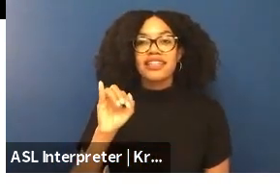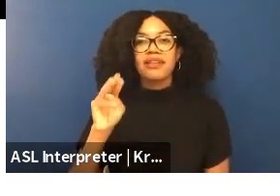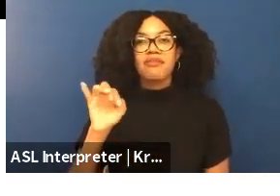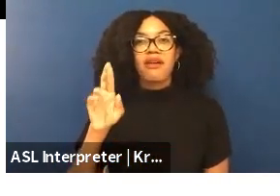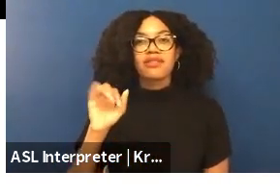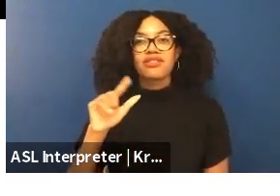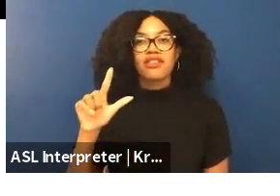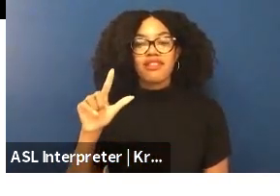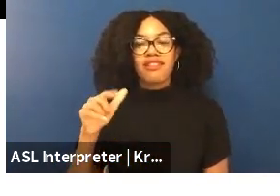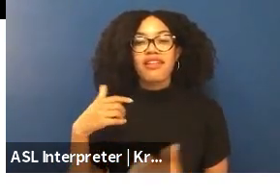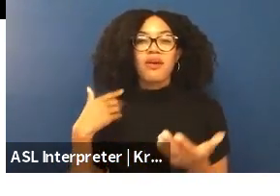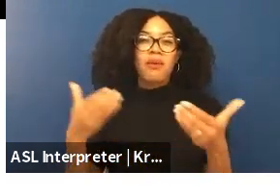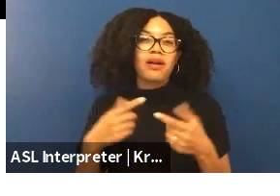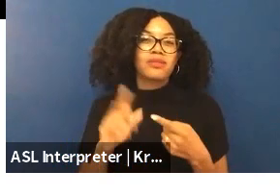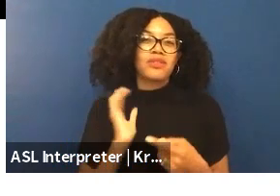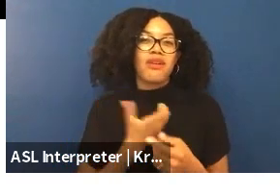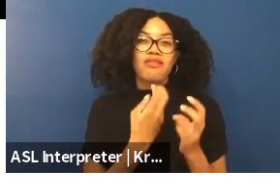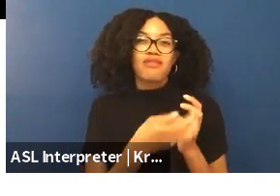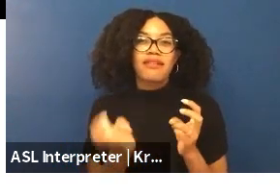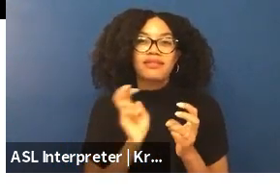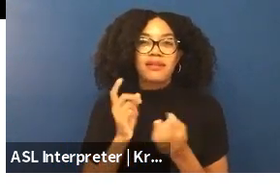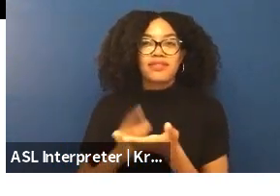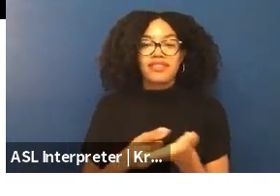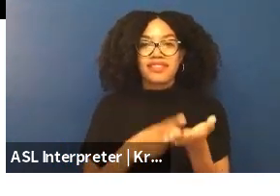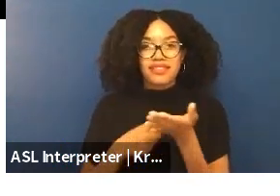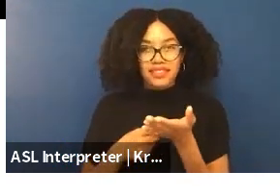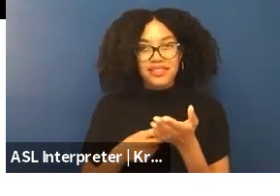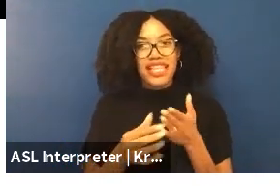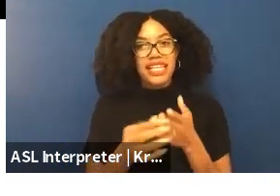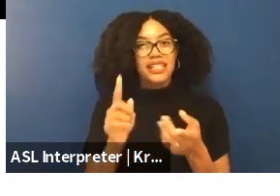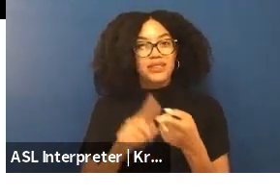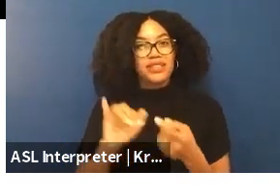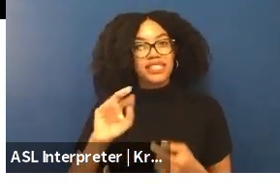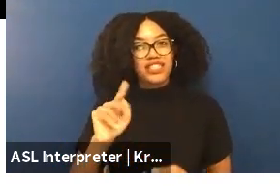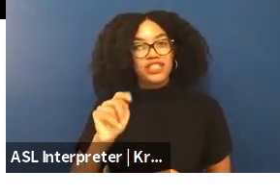discussion on leading through interconnectedness. With me today is my colleague, Janine Carlock,